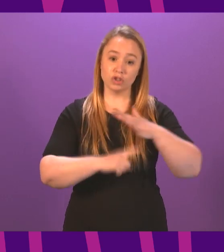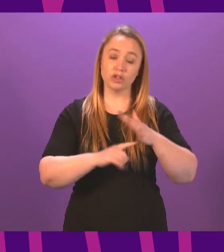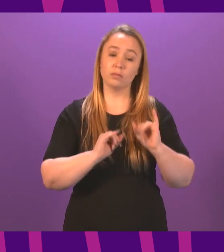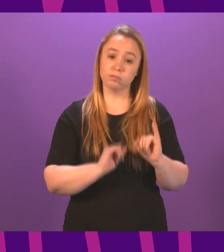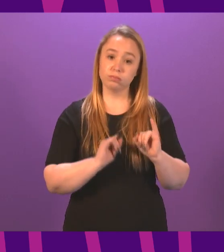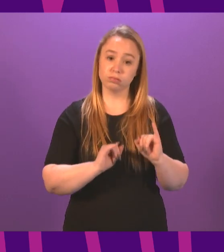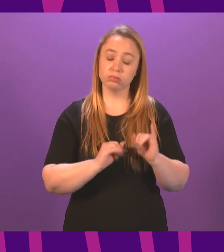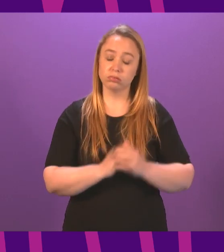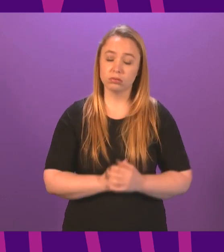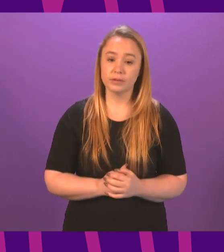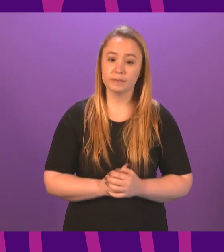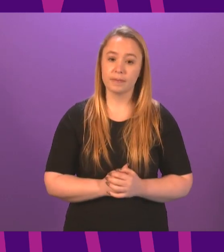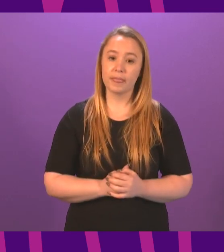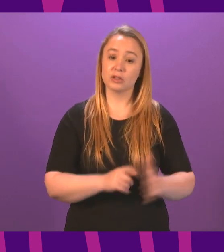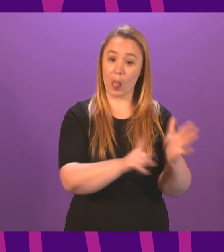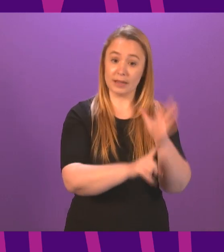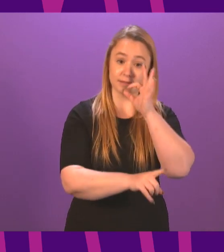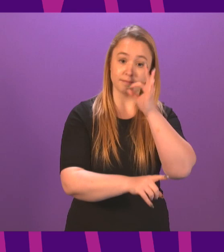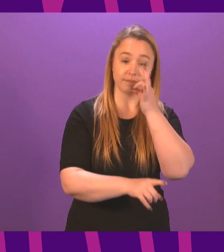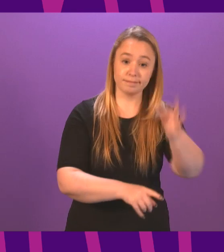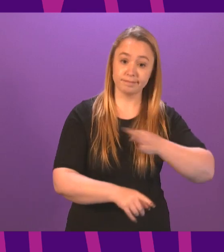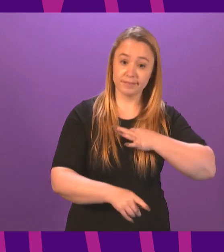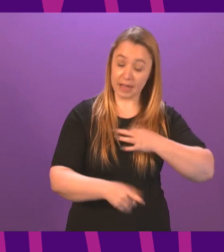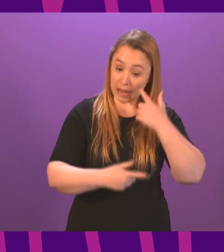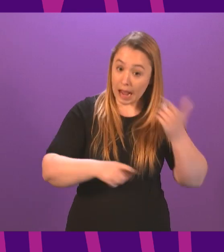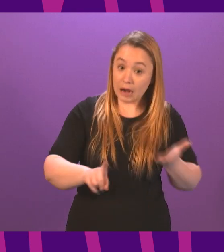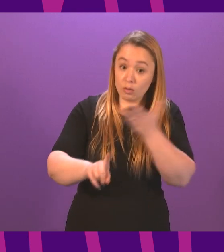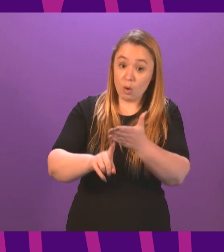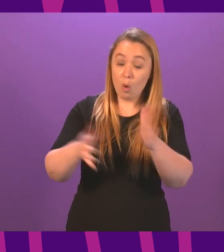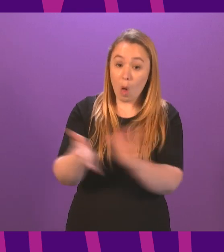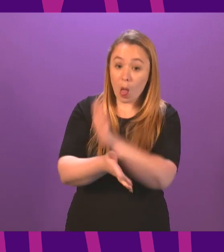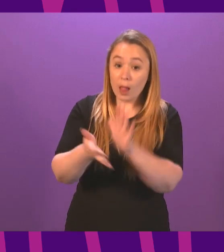me for clarity on whether she can go on a final holiday with her family. As I said,